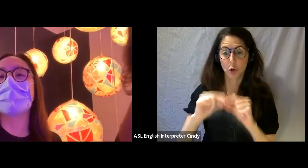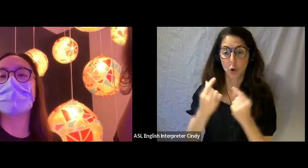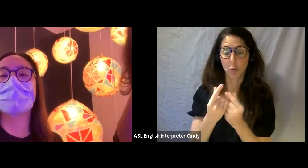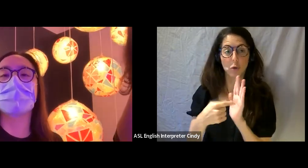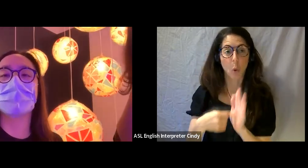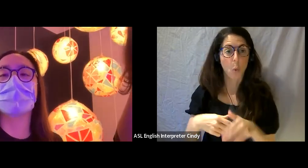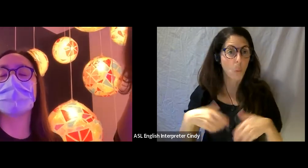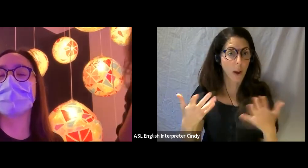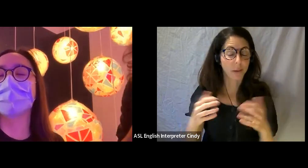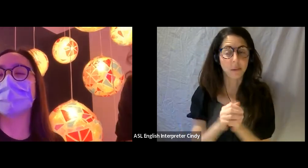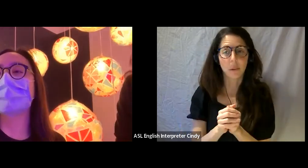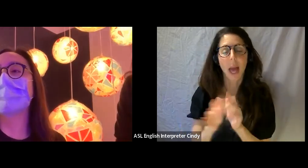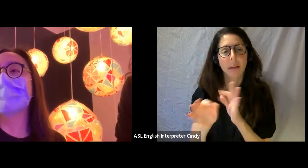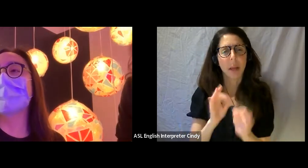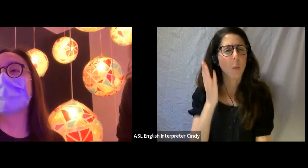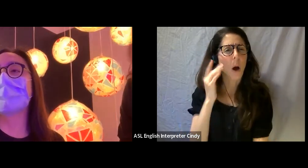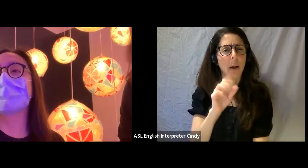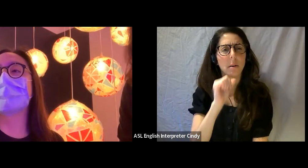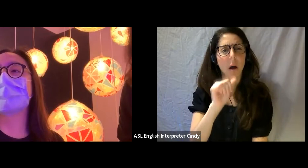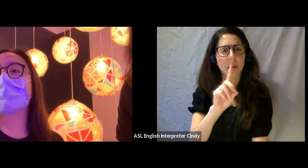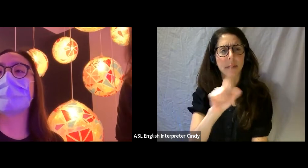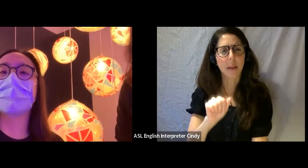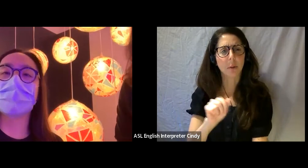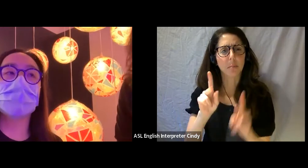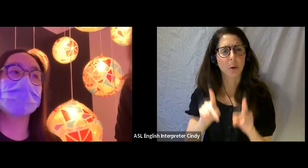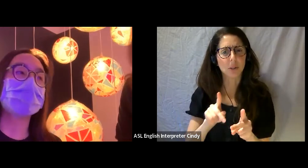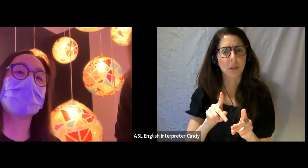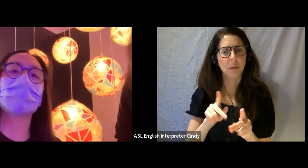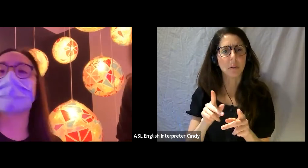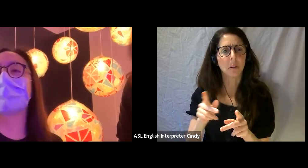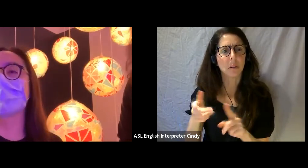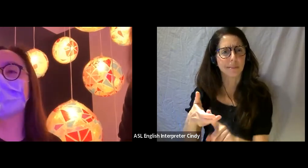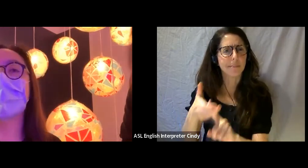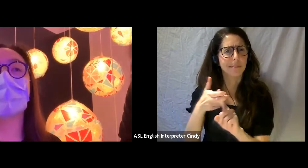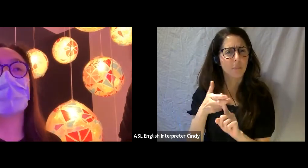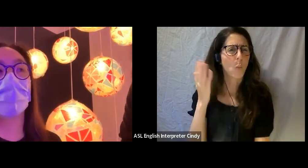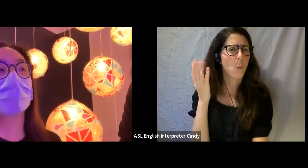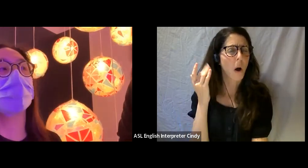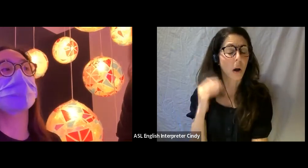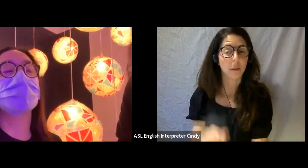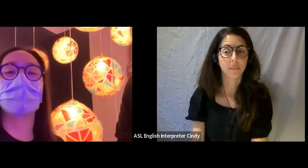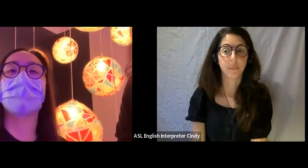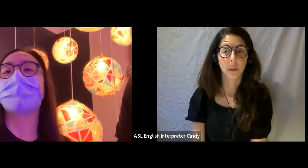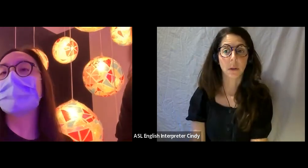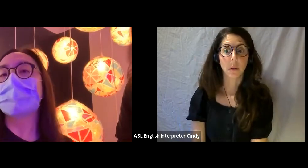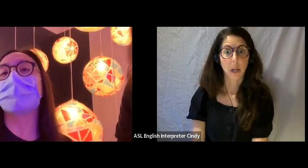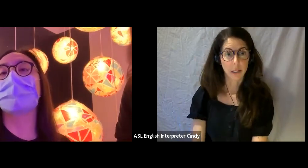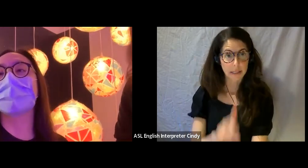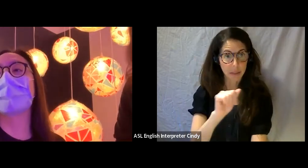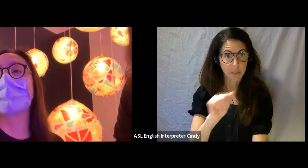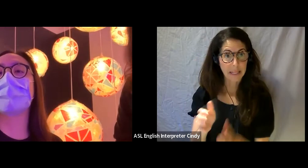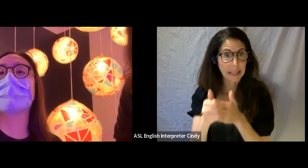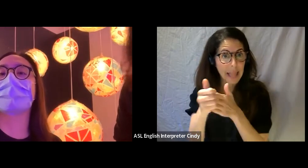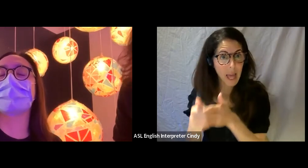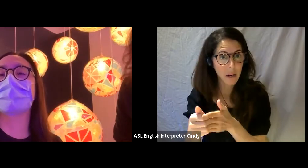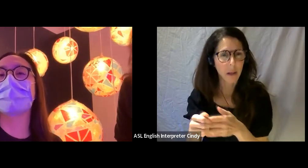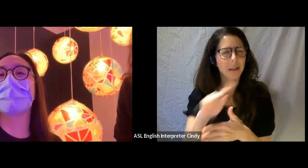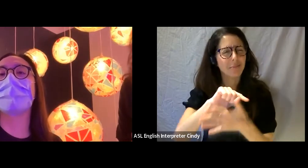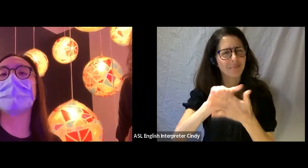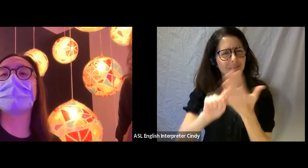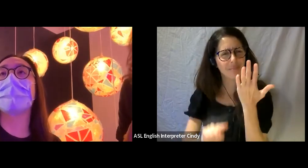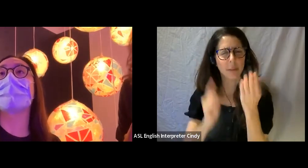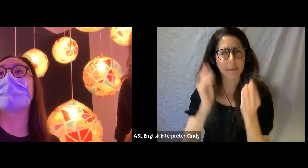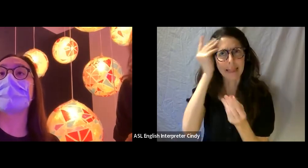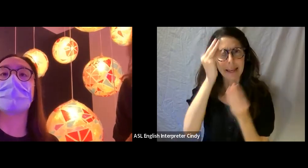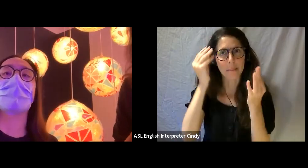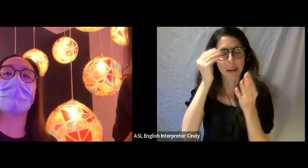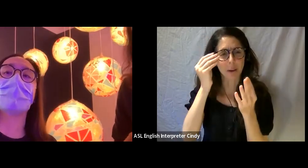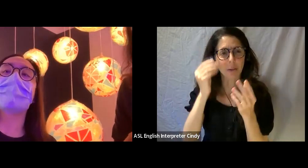Why is this non disabled person brought in? Is it a disability led project? Those are all important factors that we want to make when thinking about proposals